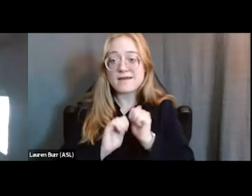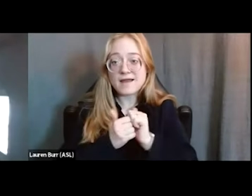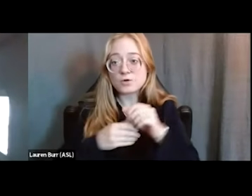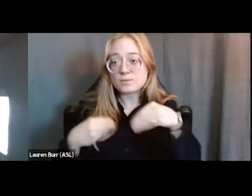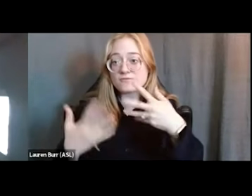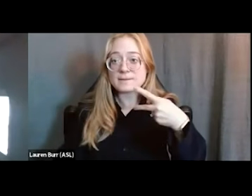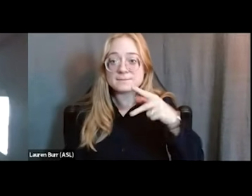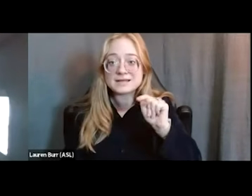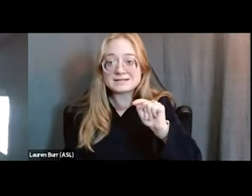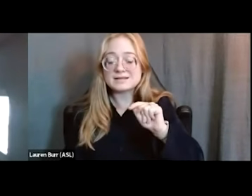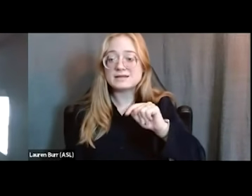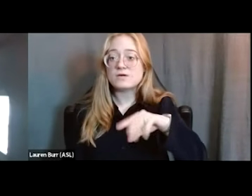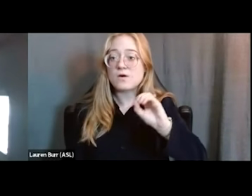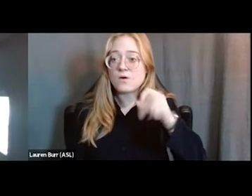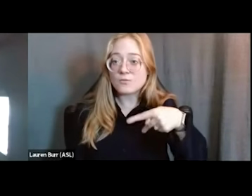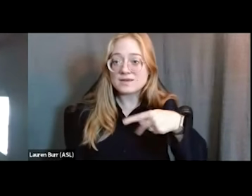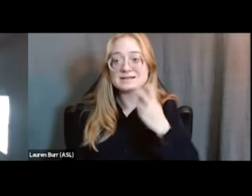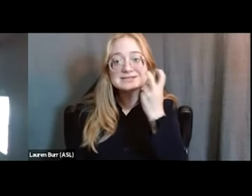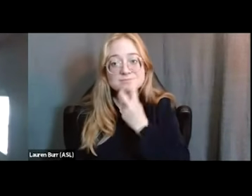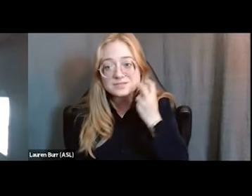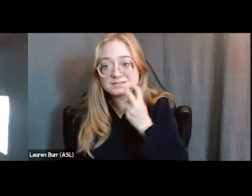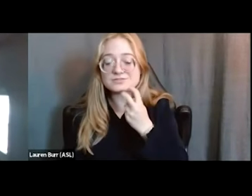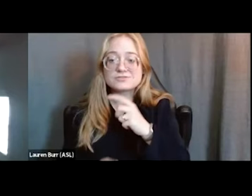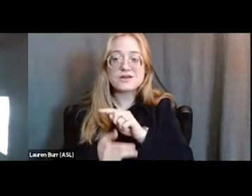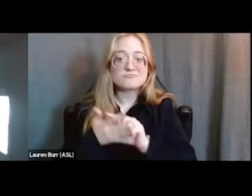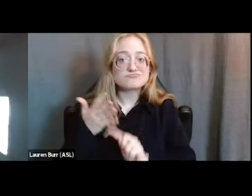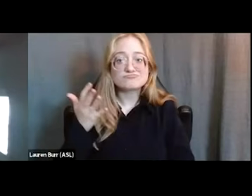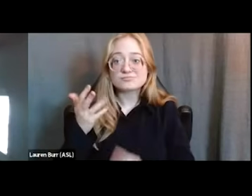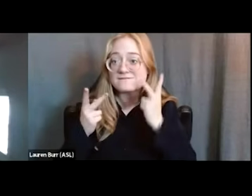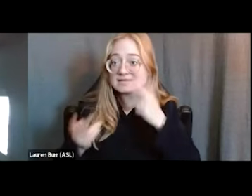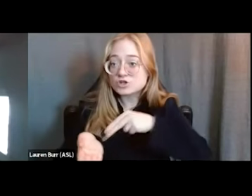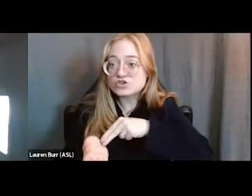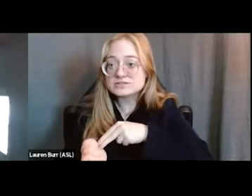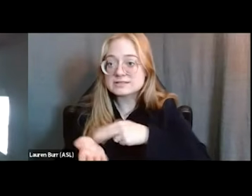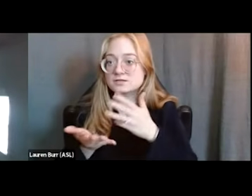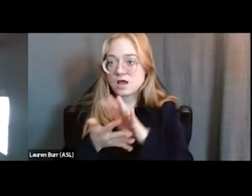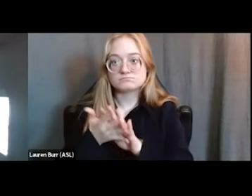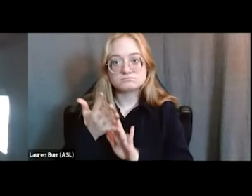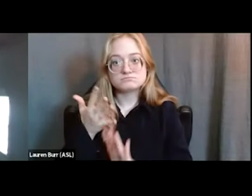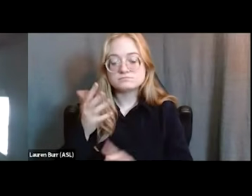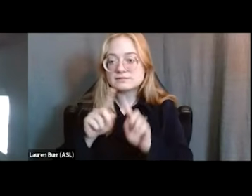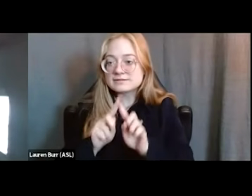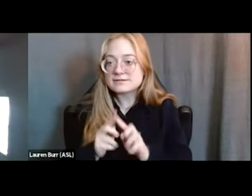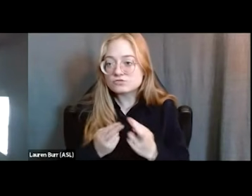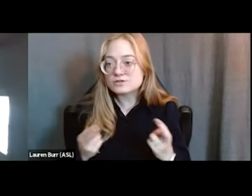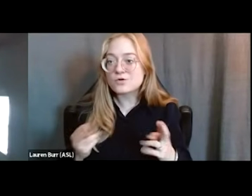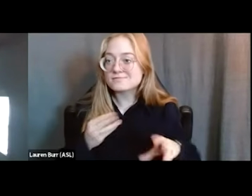occupational therapy, speech therapy, visiting nursing? These are all different resources that we can refer clients